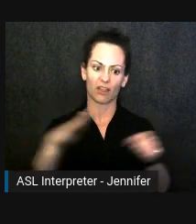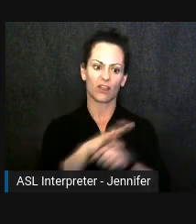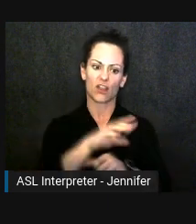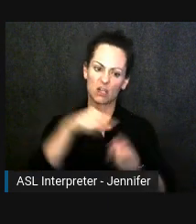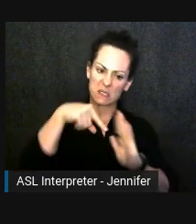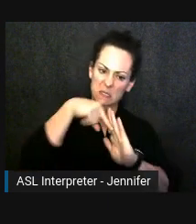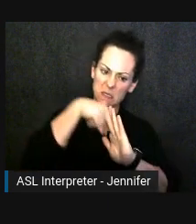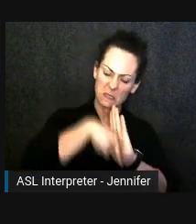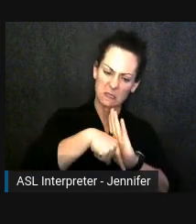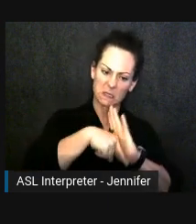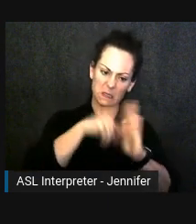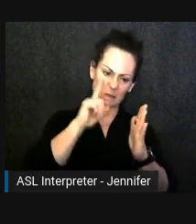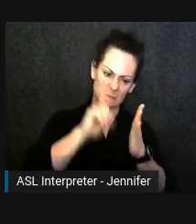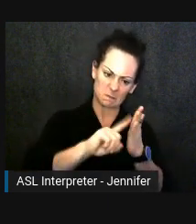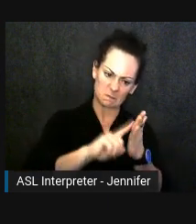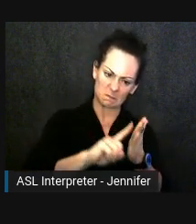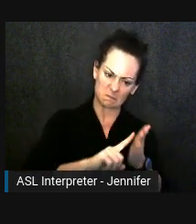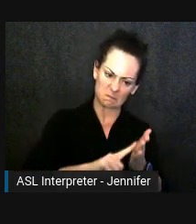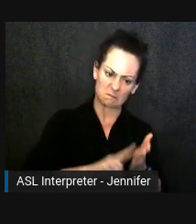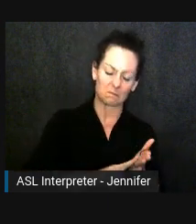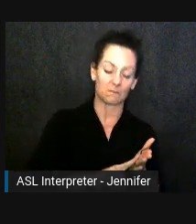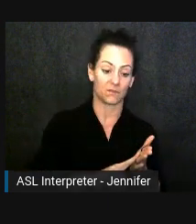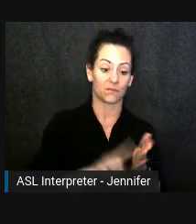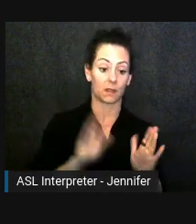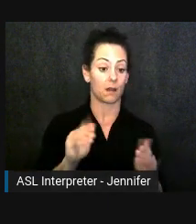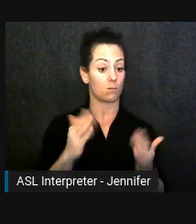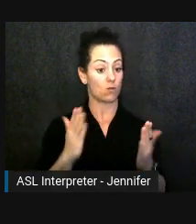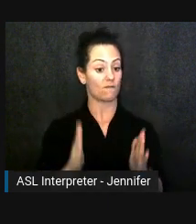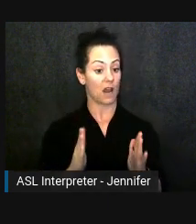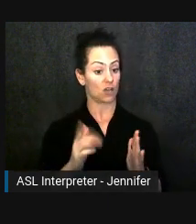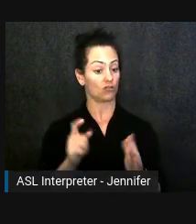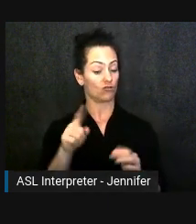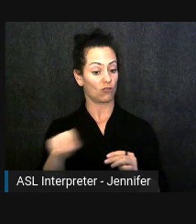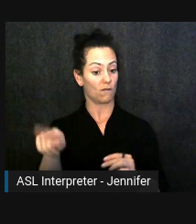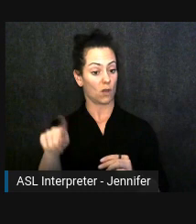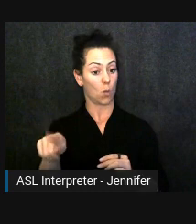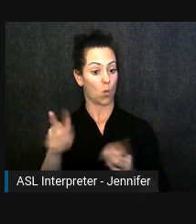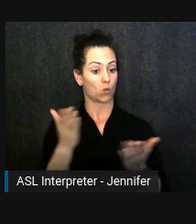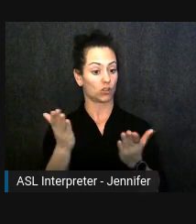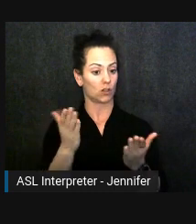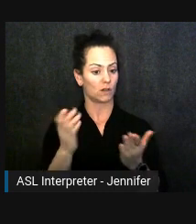of those services or as a, you know, a recipient end-user of those services.